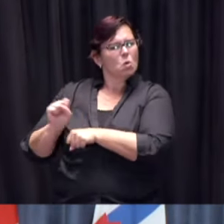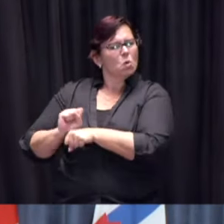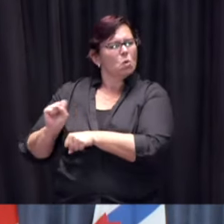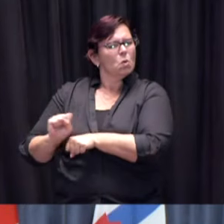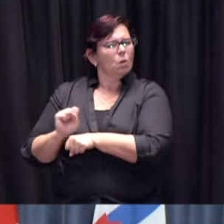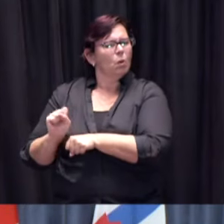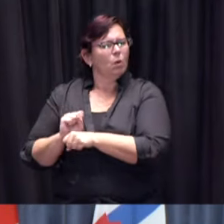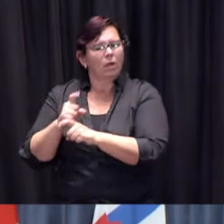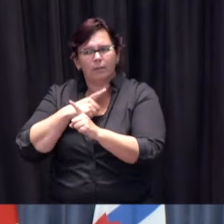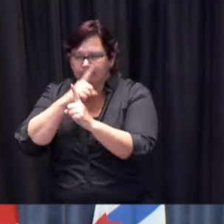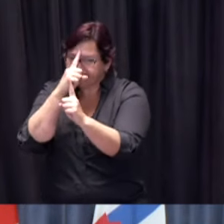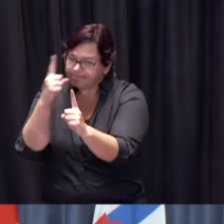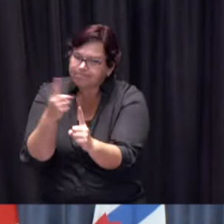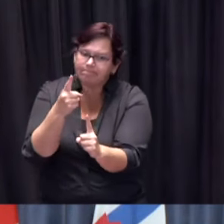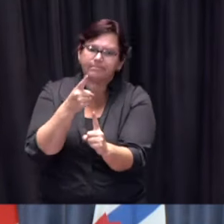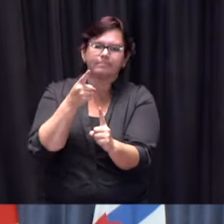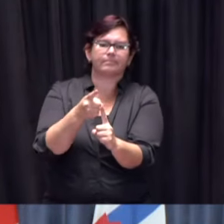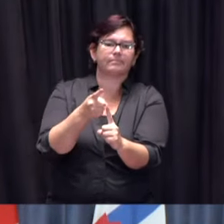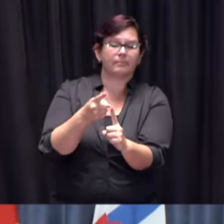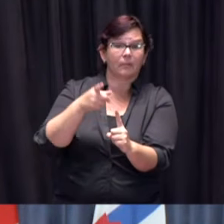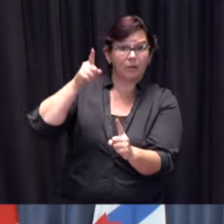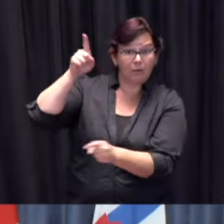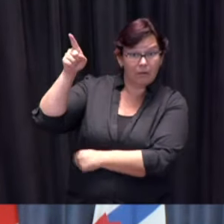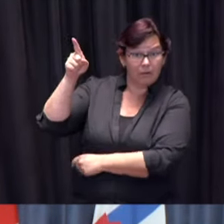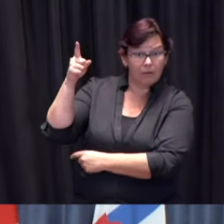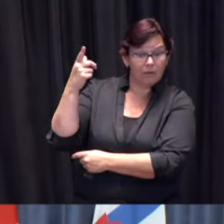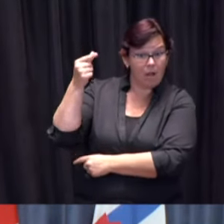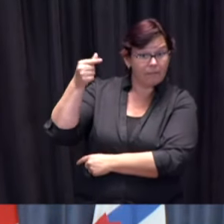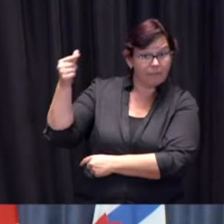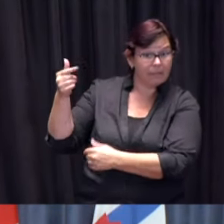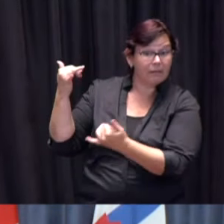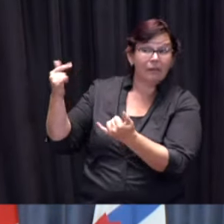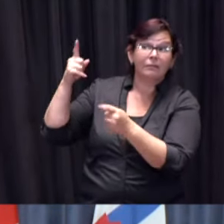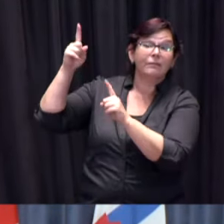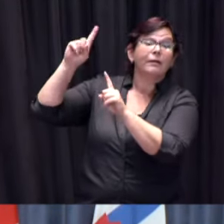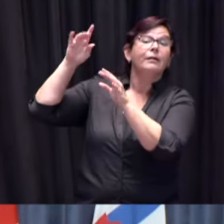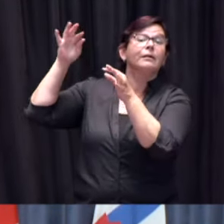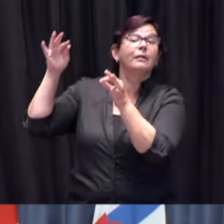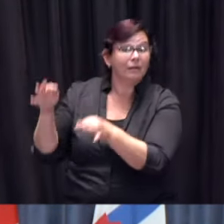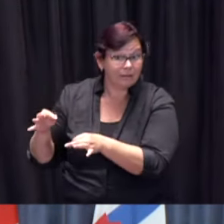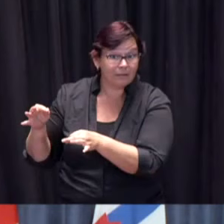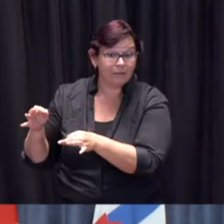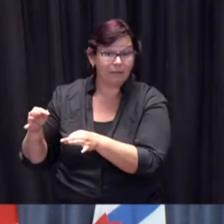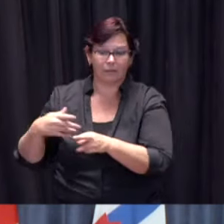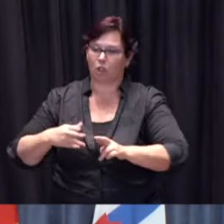Government of Ontario lifted the order we'd be in a position to move fairly quickly to get things done so a lot of the restaurants I think are well